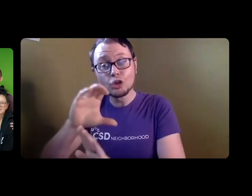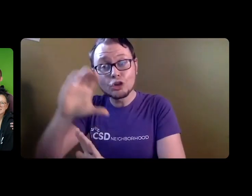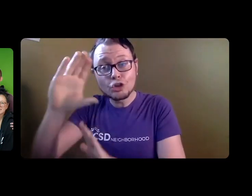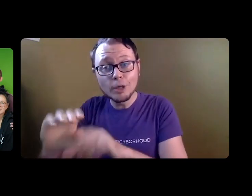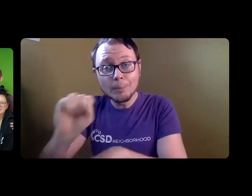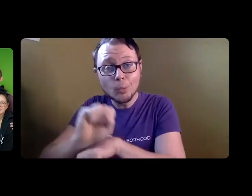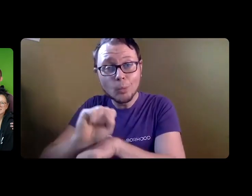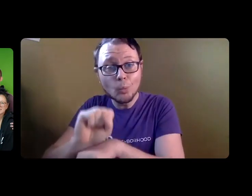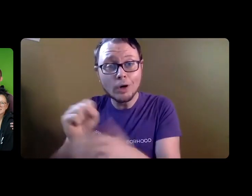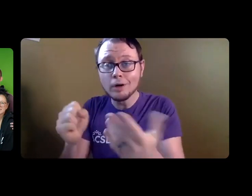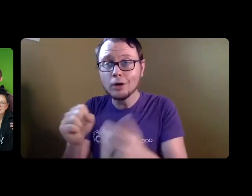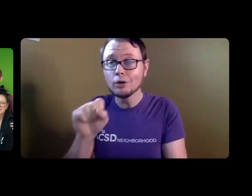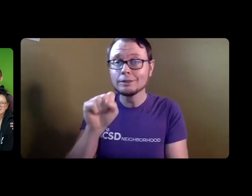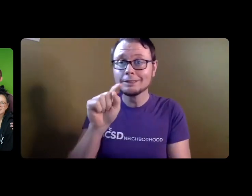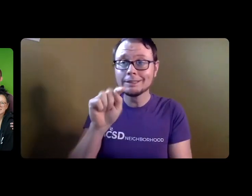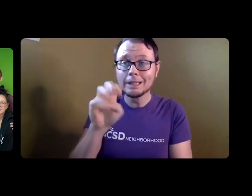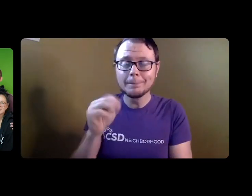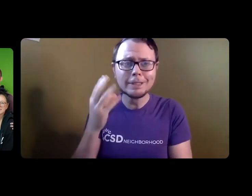We are looking for more folks to join our team.